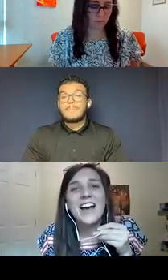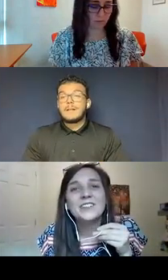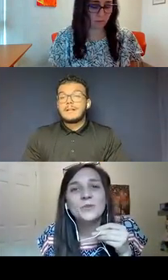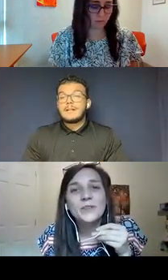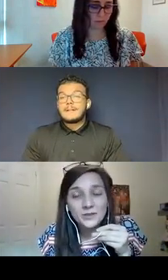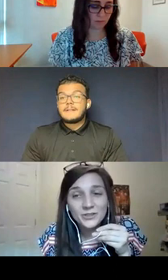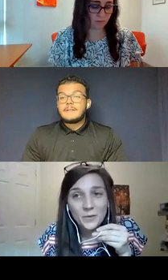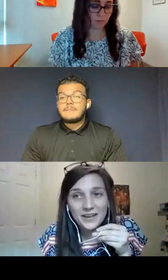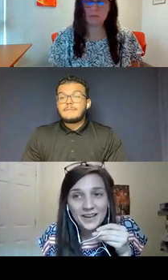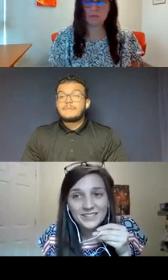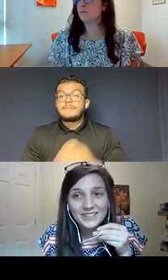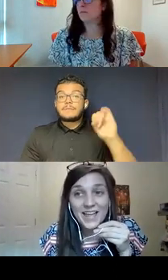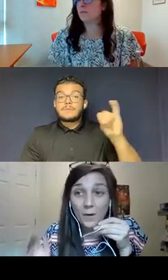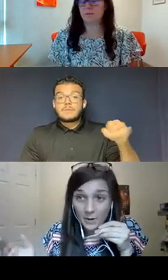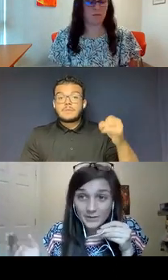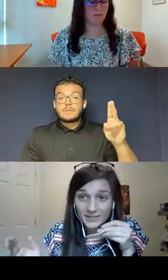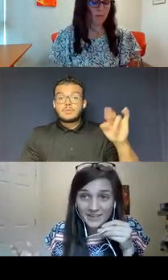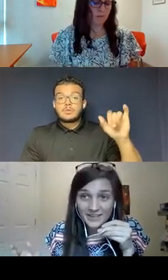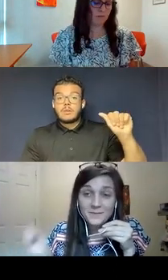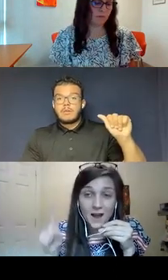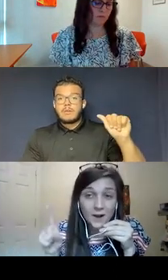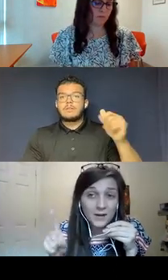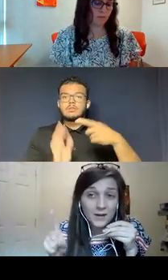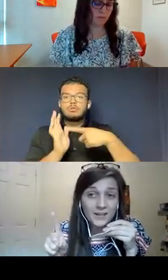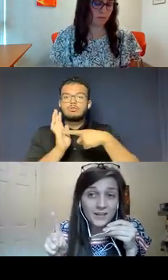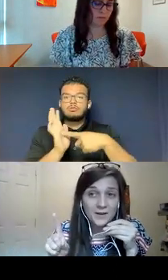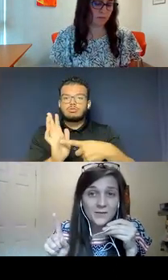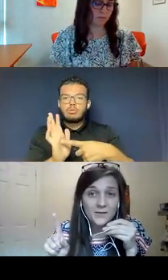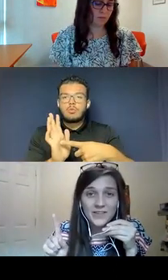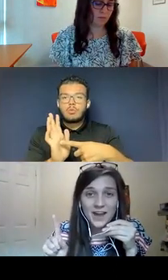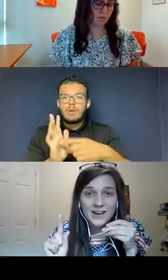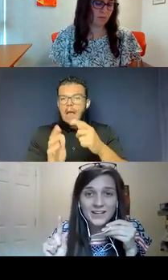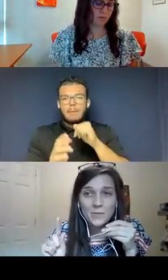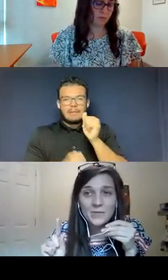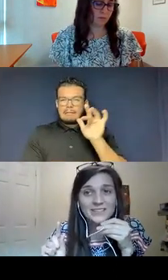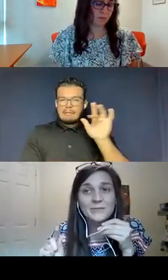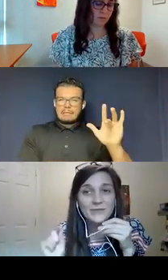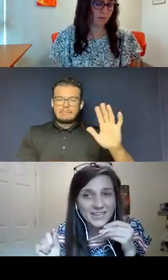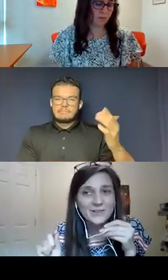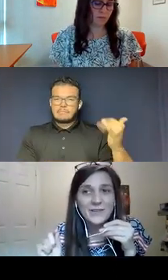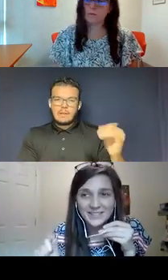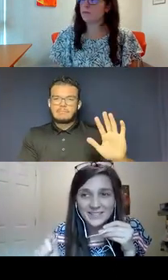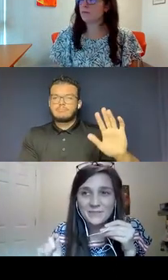Julia was showing us our website. I'm not going to click over to that right now because I'm afraid to mess up